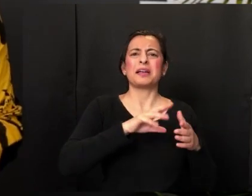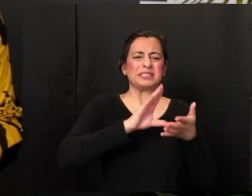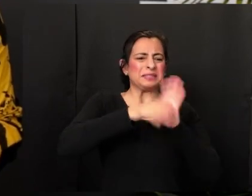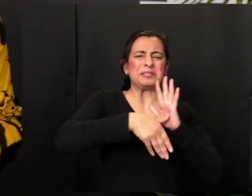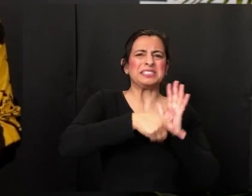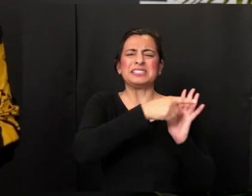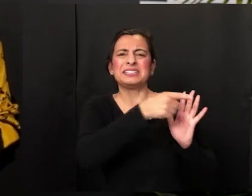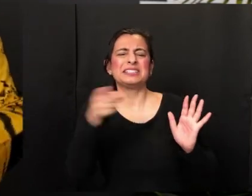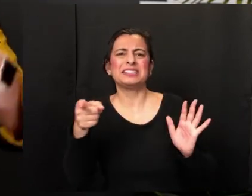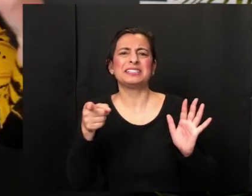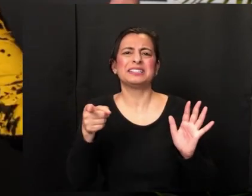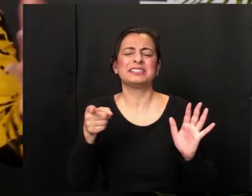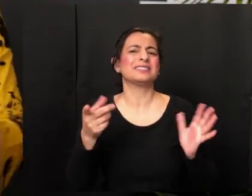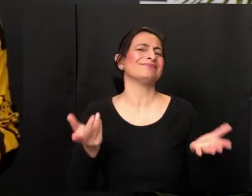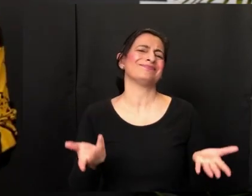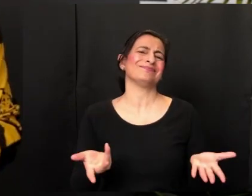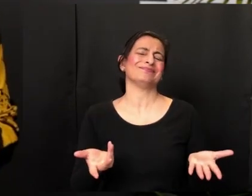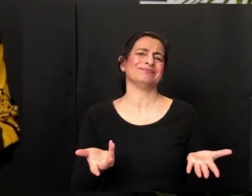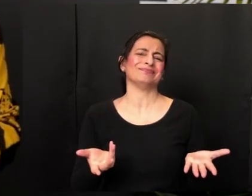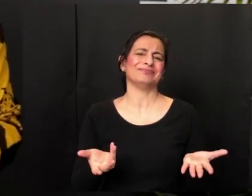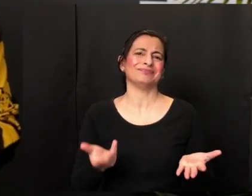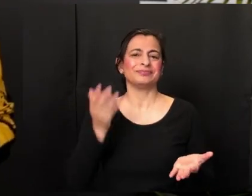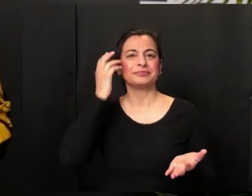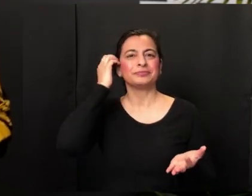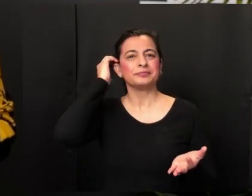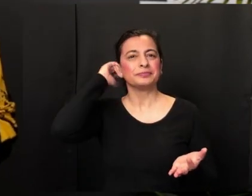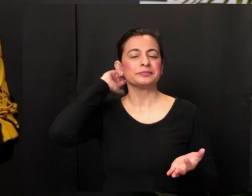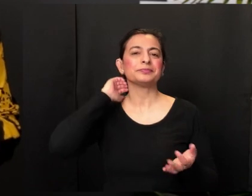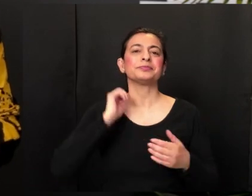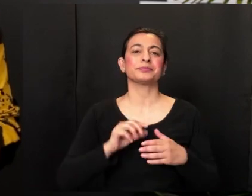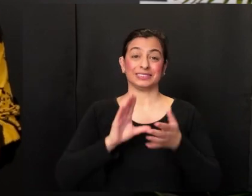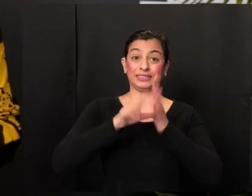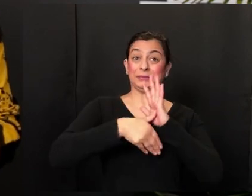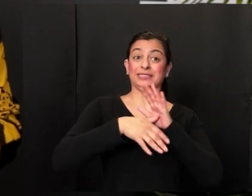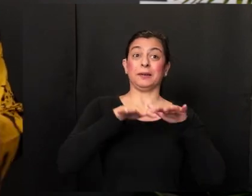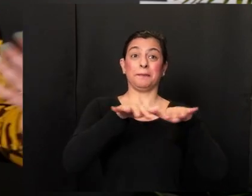Ask them, “What are the right things to do?”, “What are the right things to say here?”